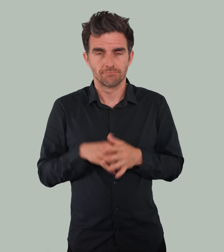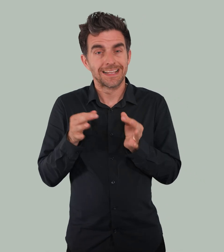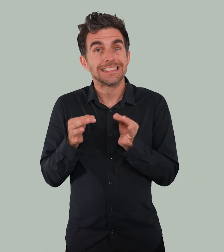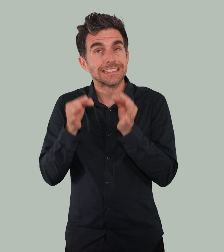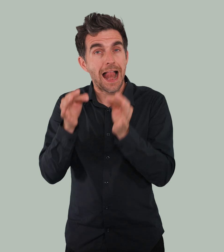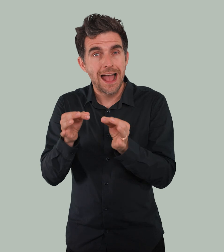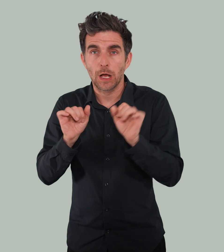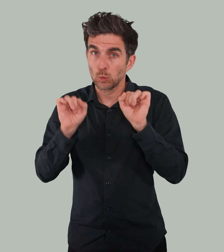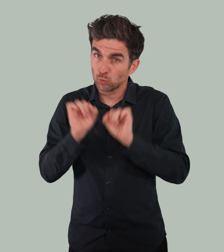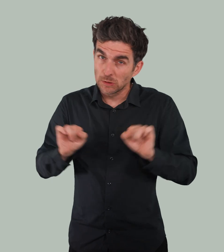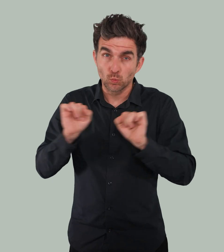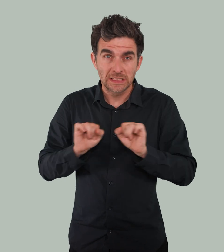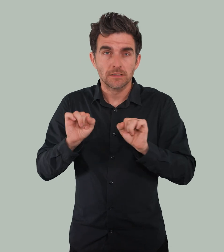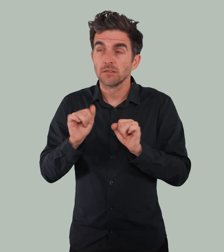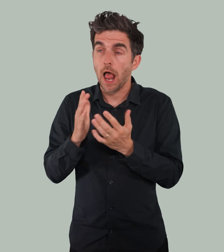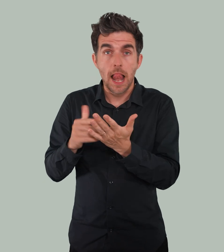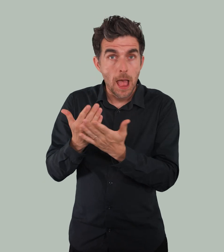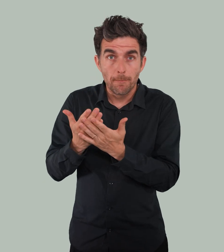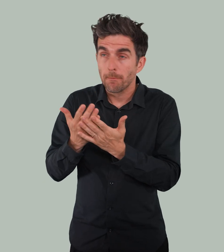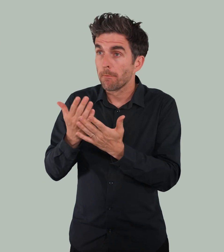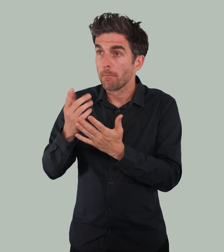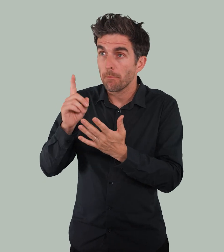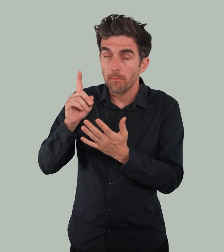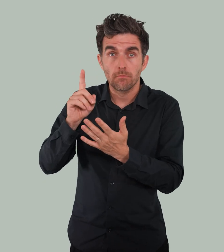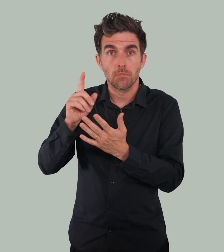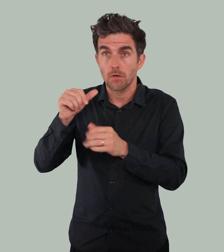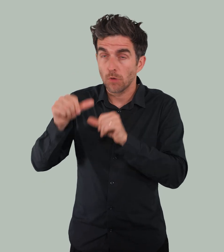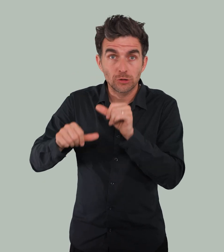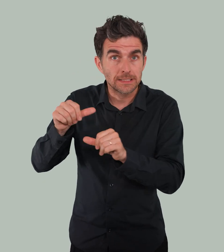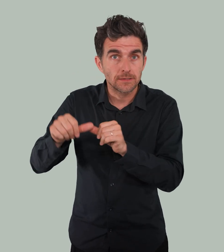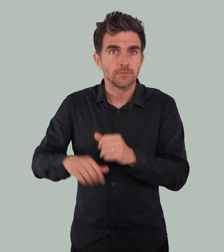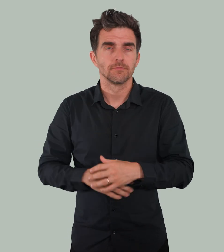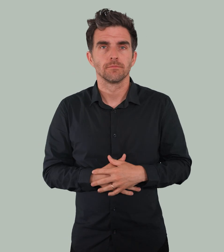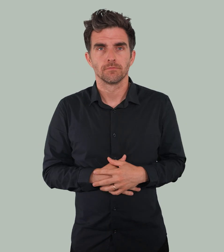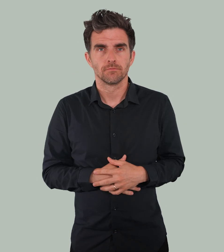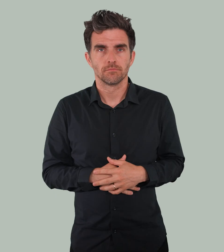Delays and waiting times across the claim process